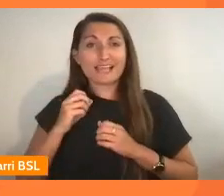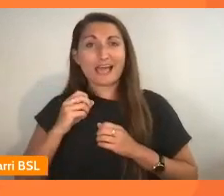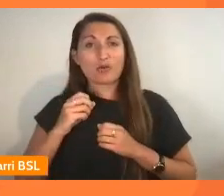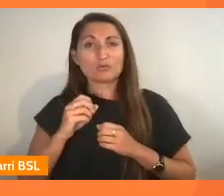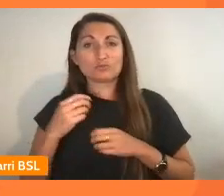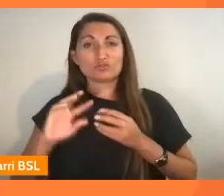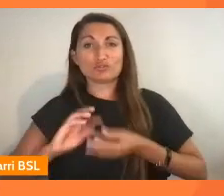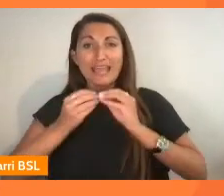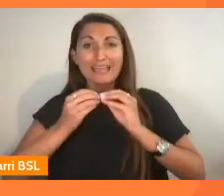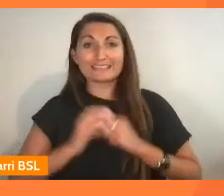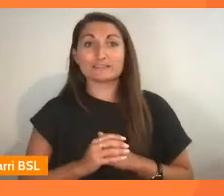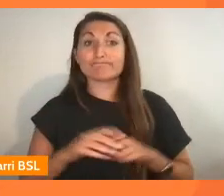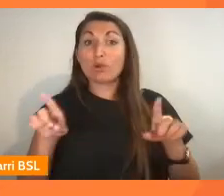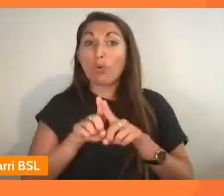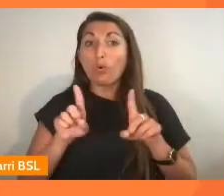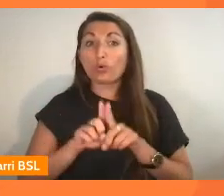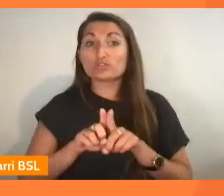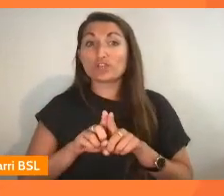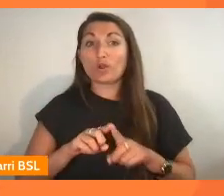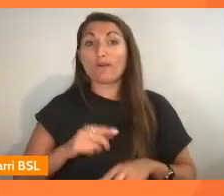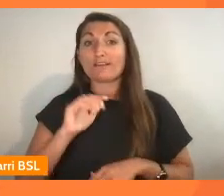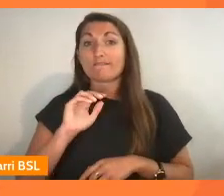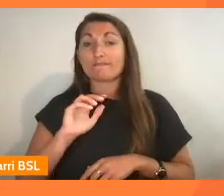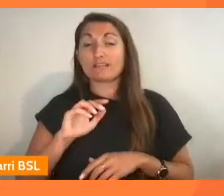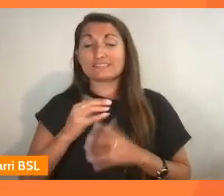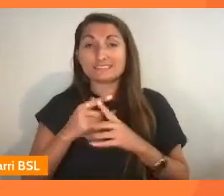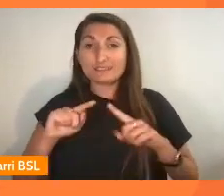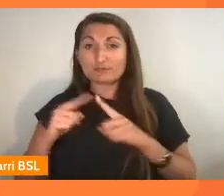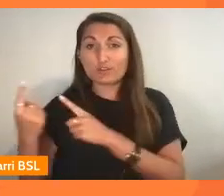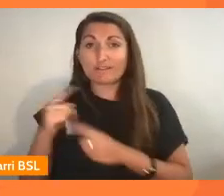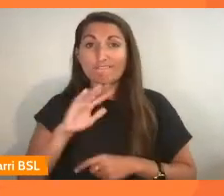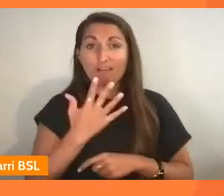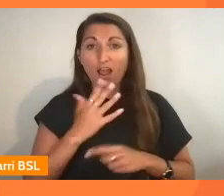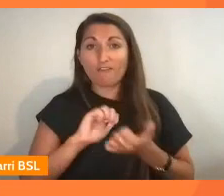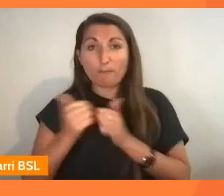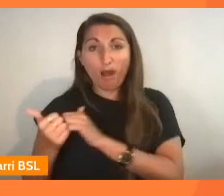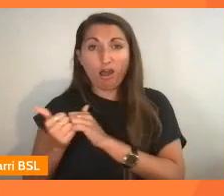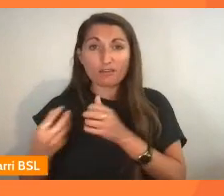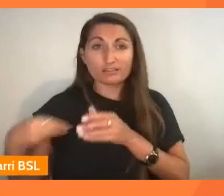commissioned and 86 participants engaged in the workshop process.